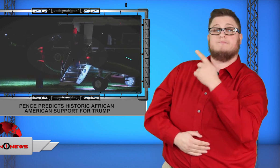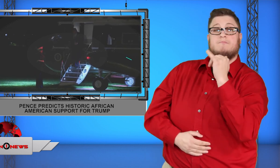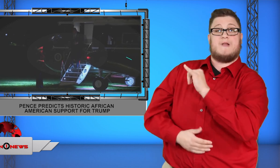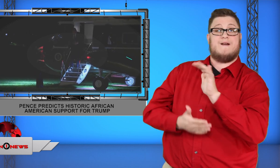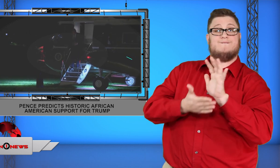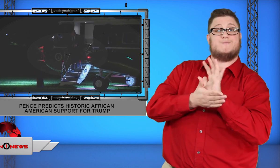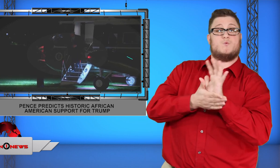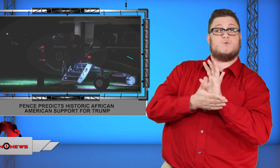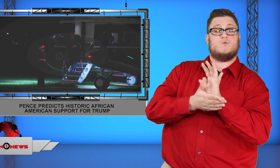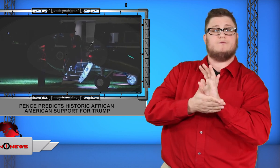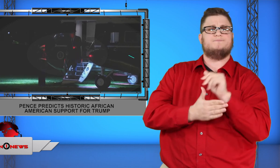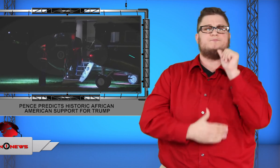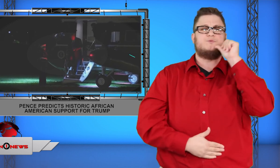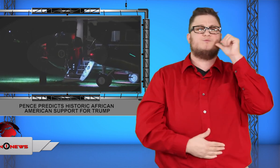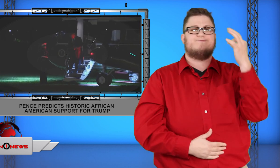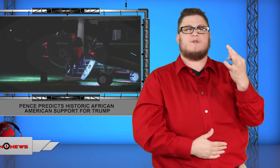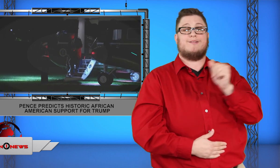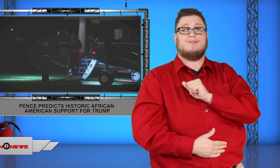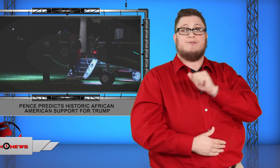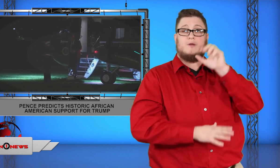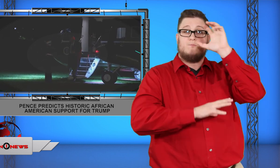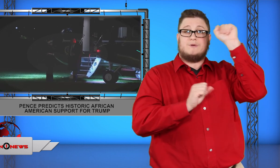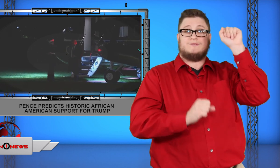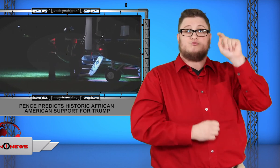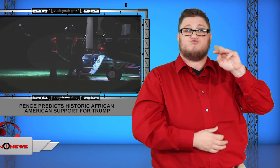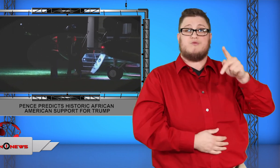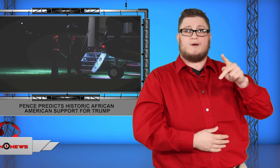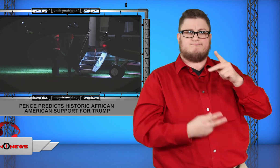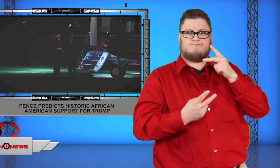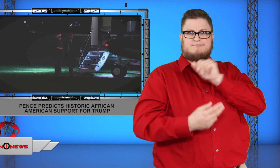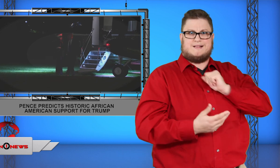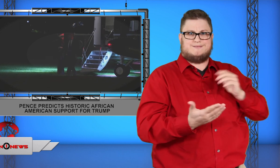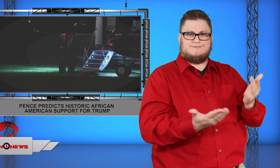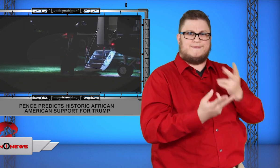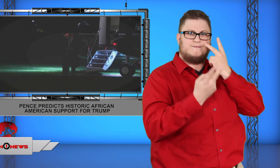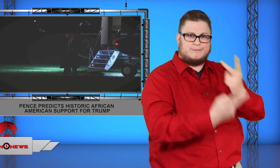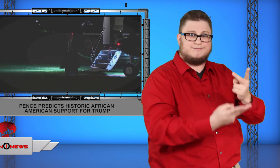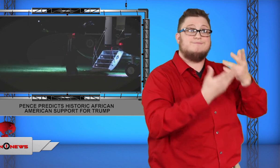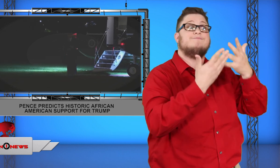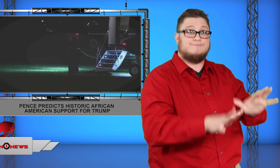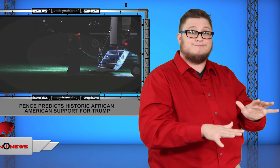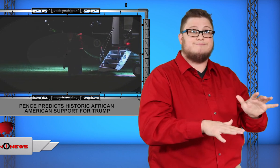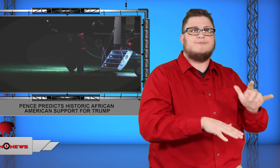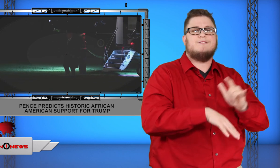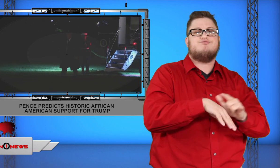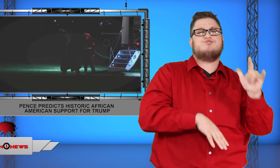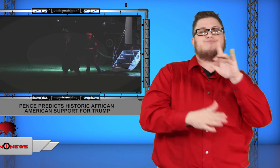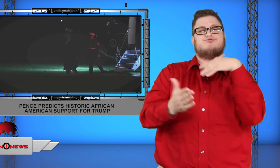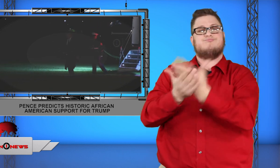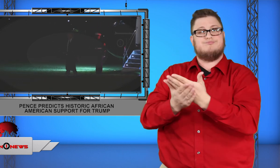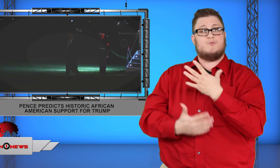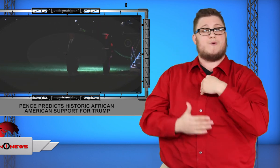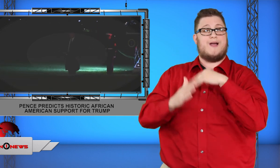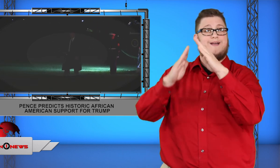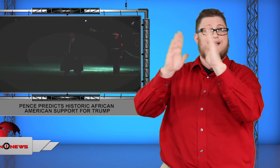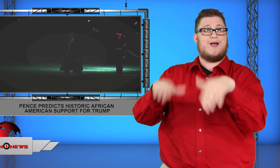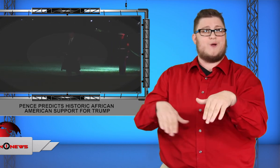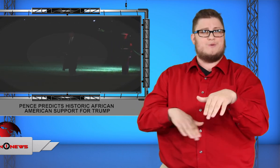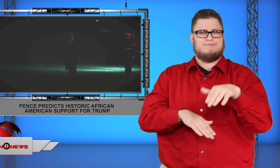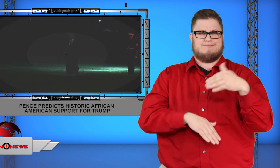This is video of President Trump arriving at the White House late last night after making